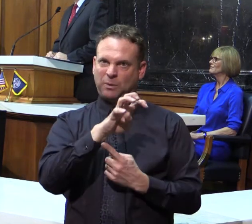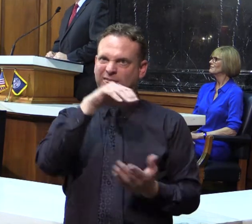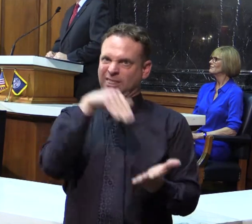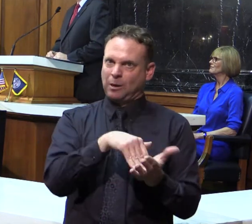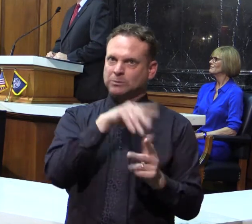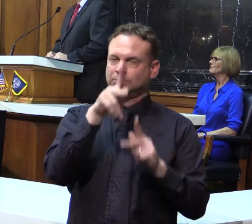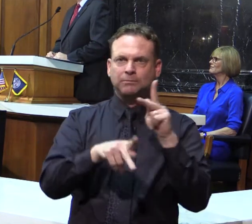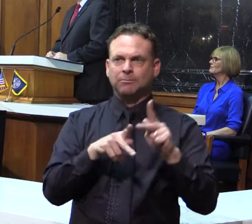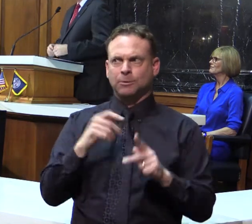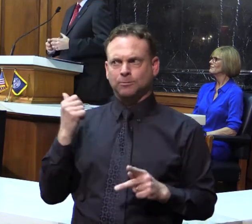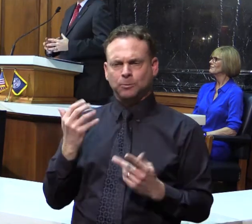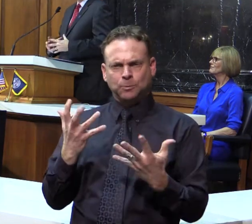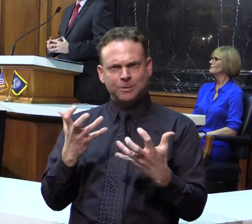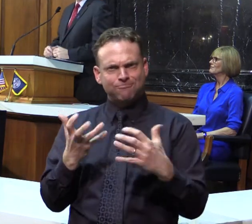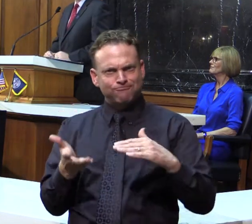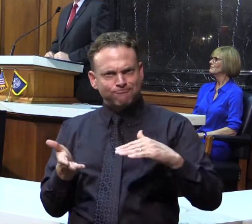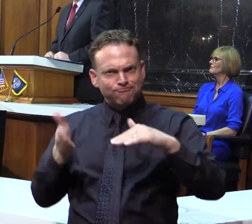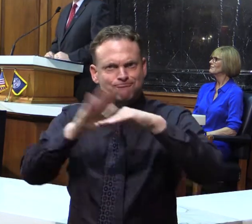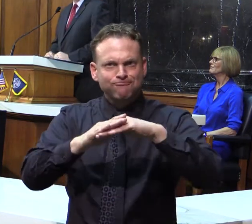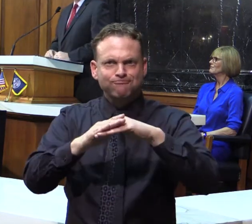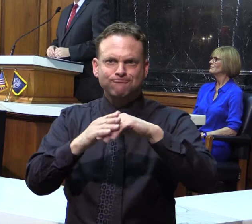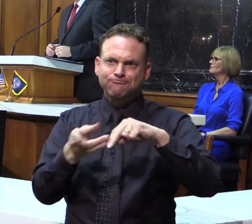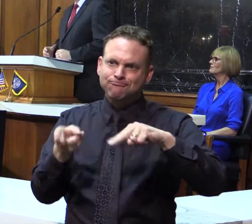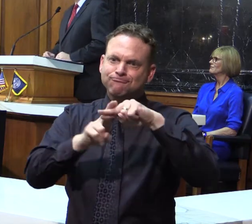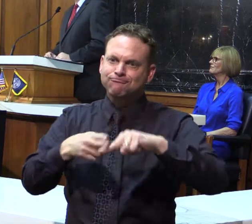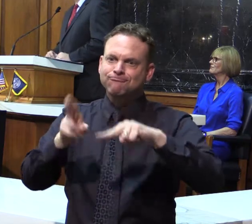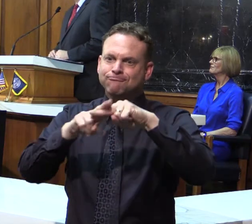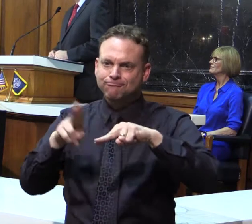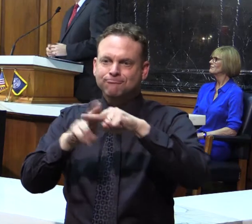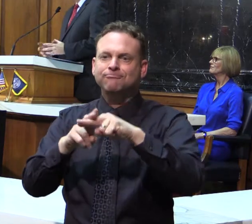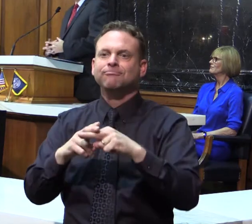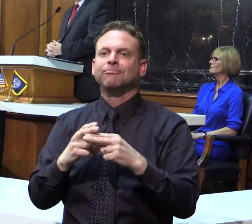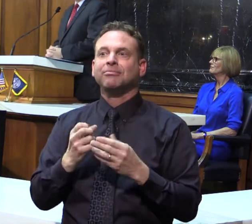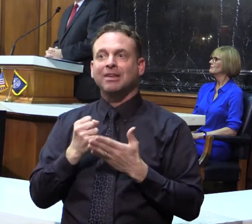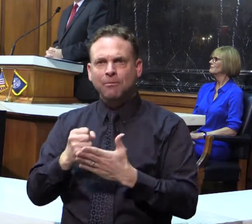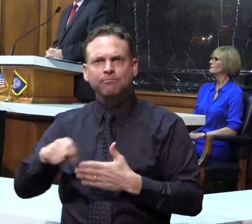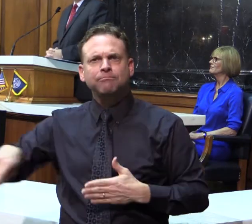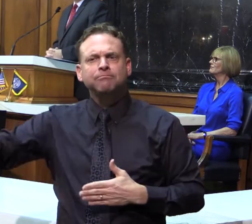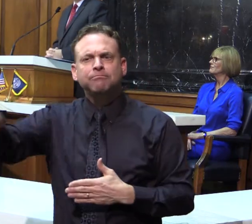epidemic … and help eligible members transition to meaningful employment!